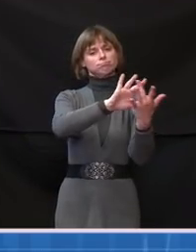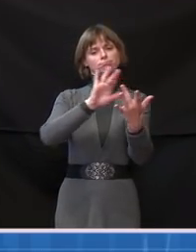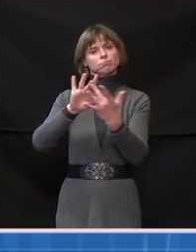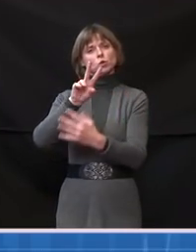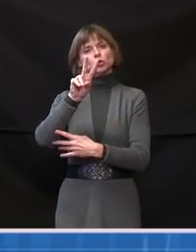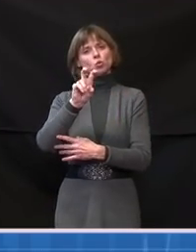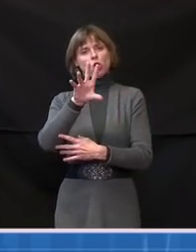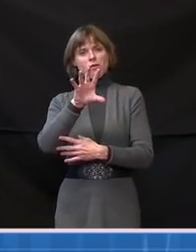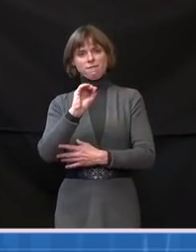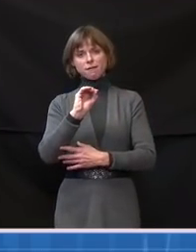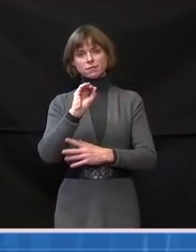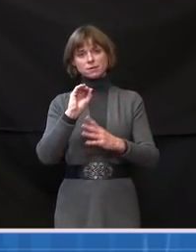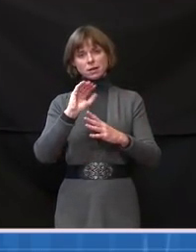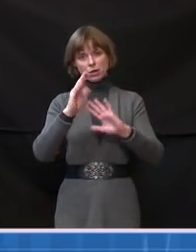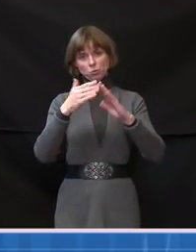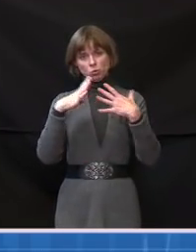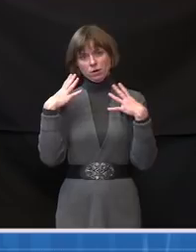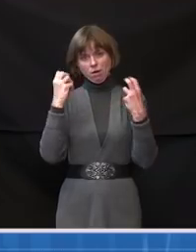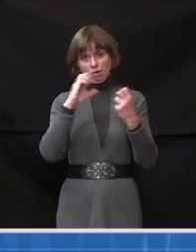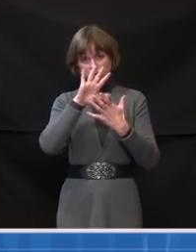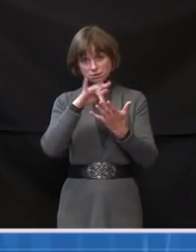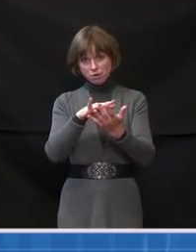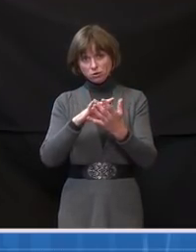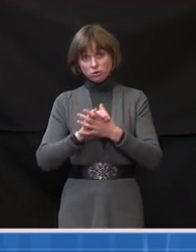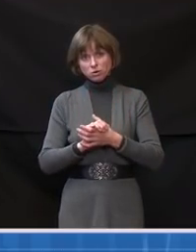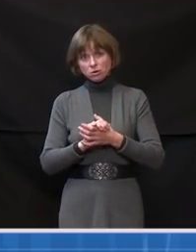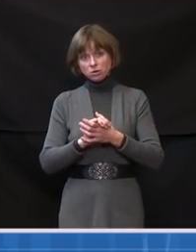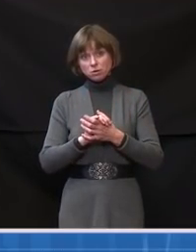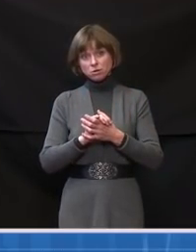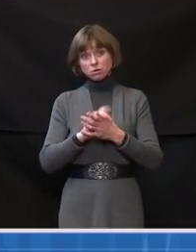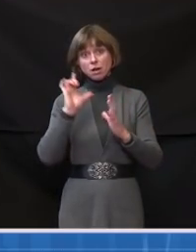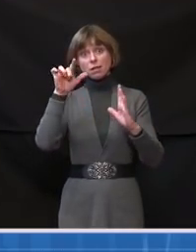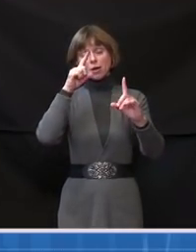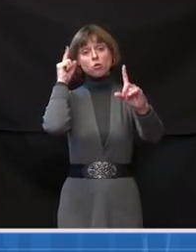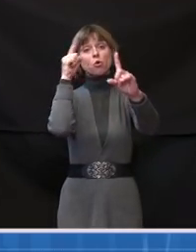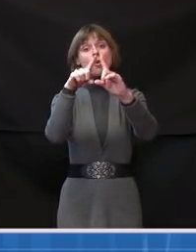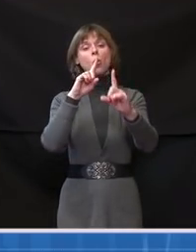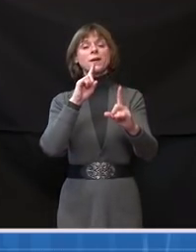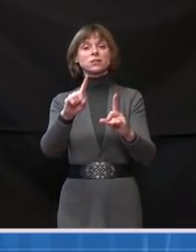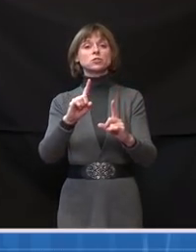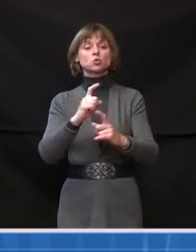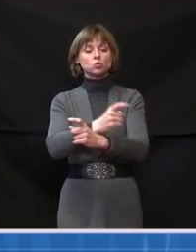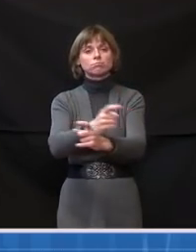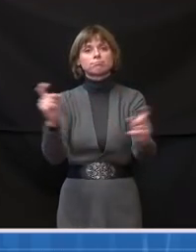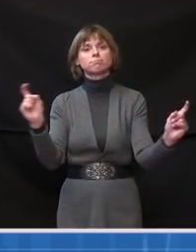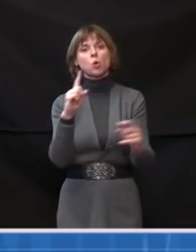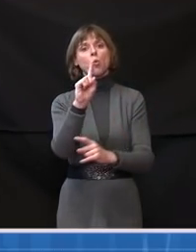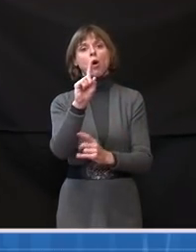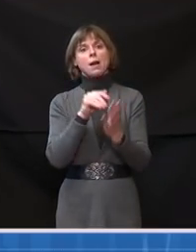And again, across this initial phase, our goal is to allocate 1 million doses during this phase.